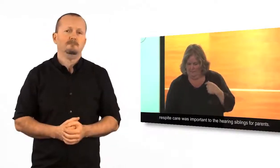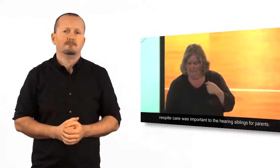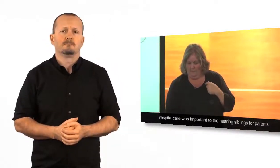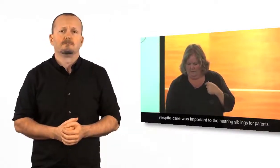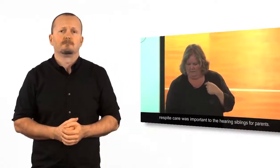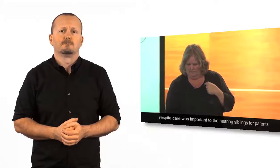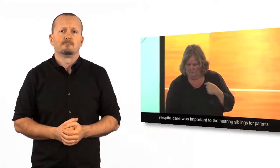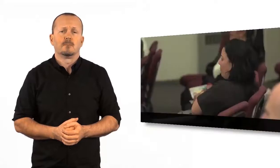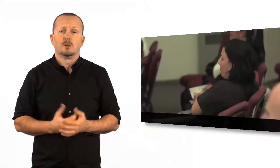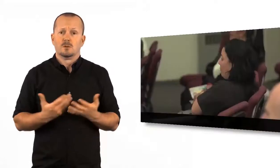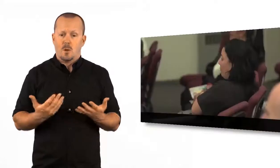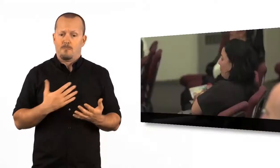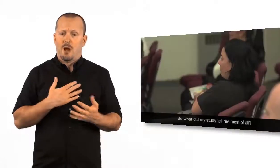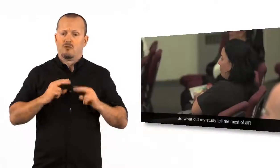for parents.